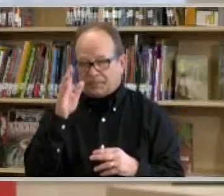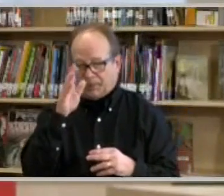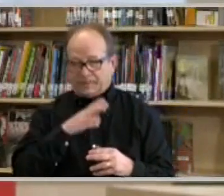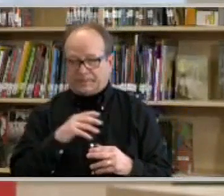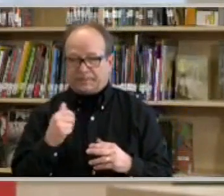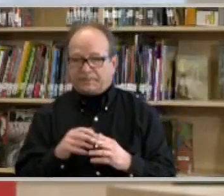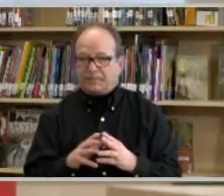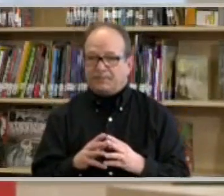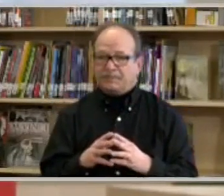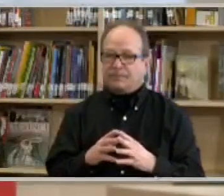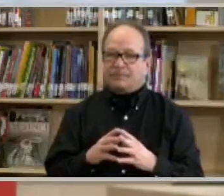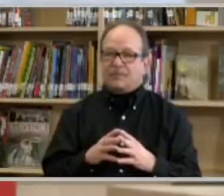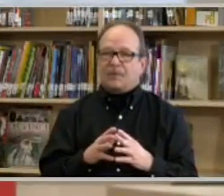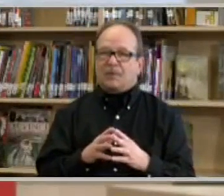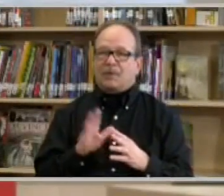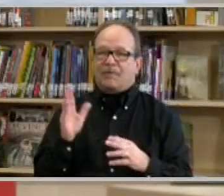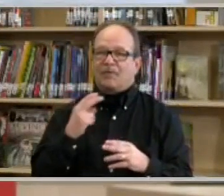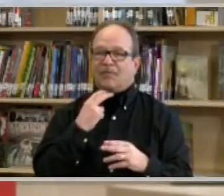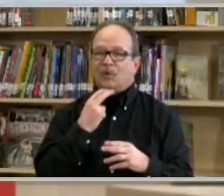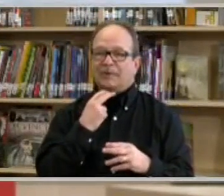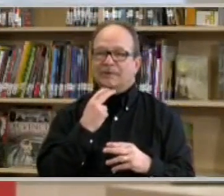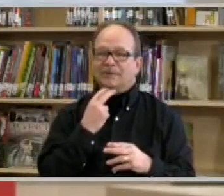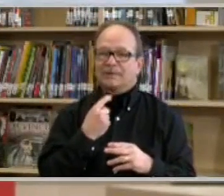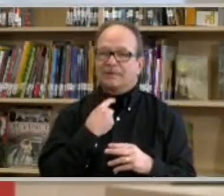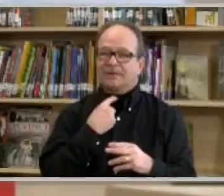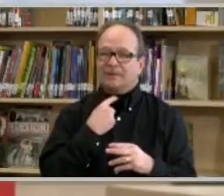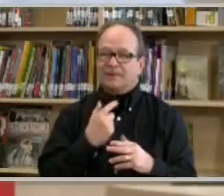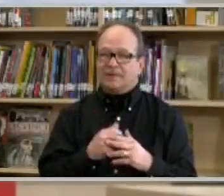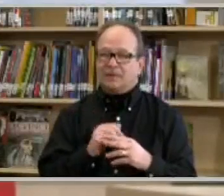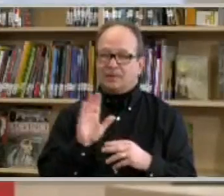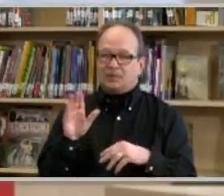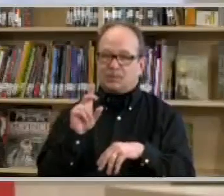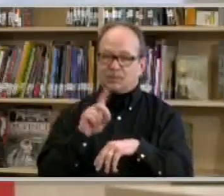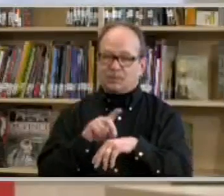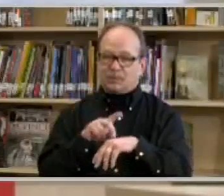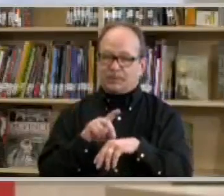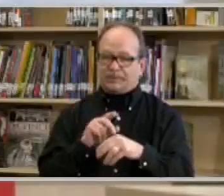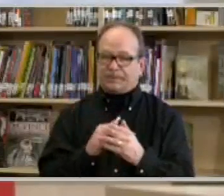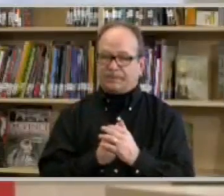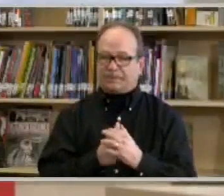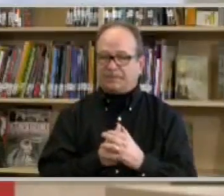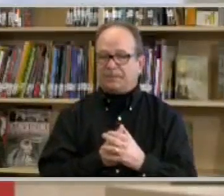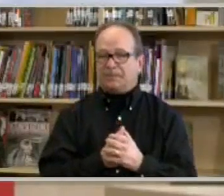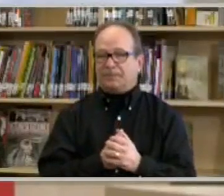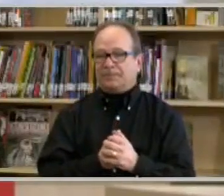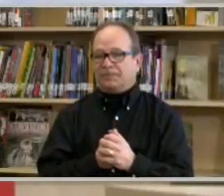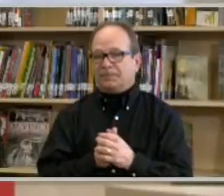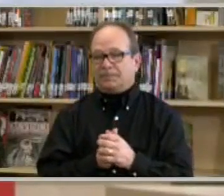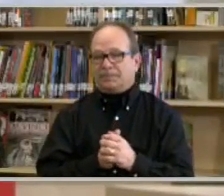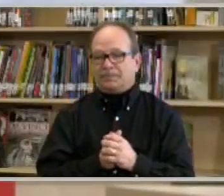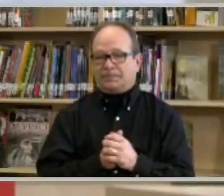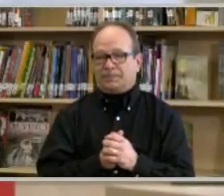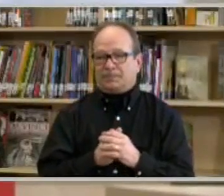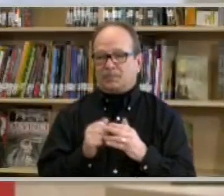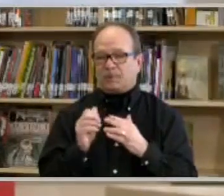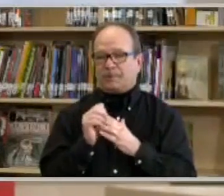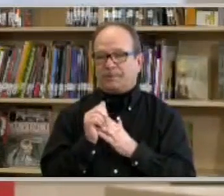ALL OF YOU HEARD FROM BECAUSE HE WAS BEHIND THE VOICE IN THE CALL